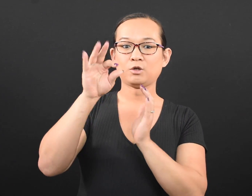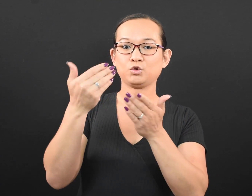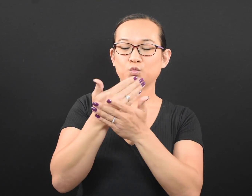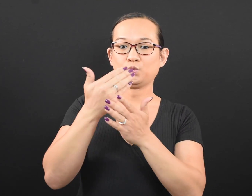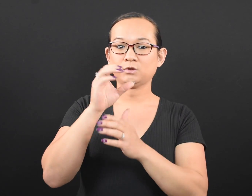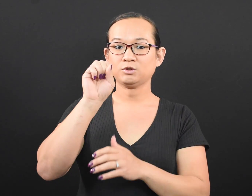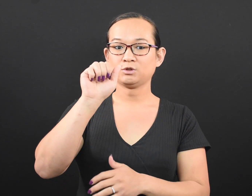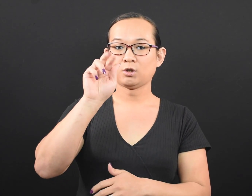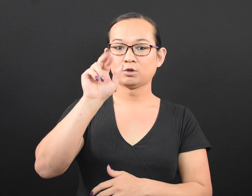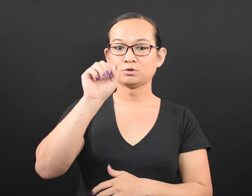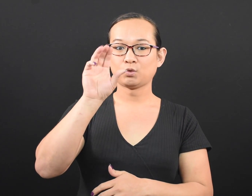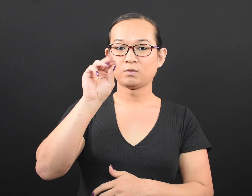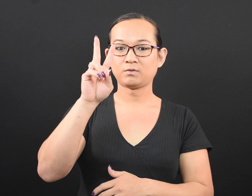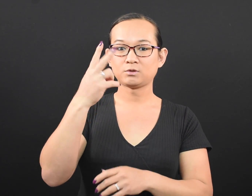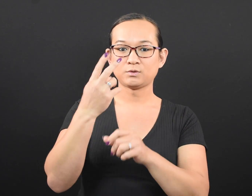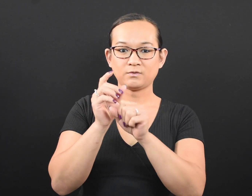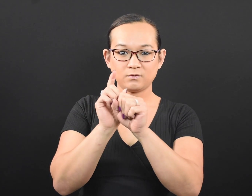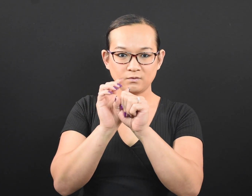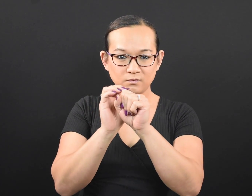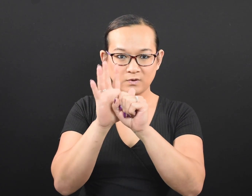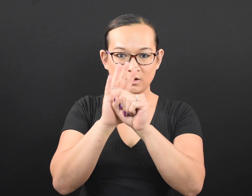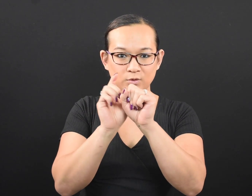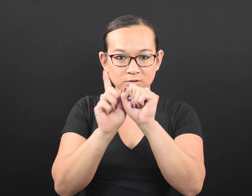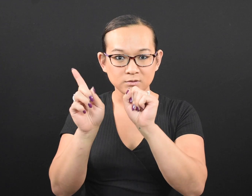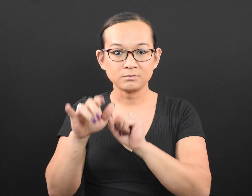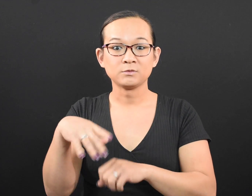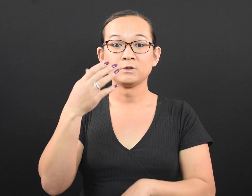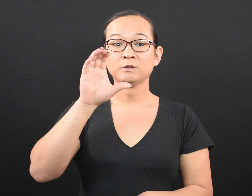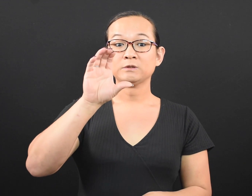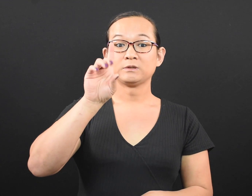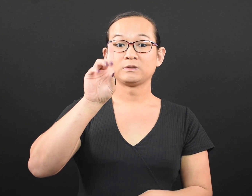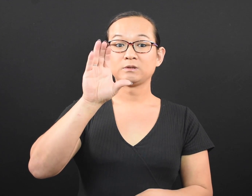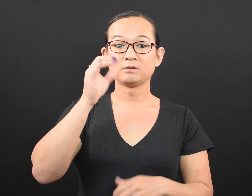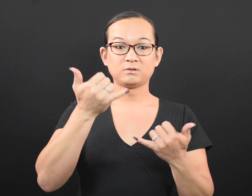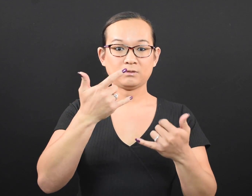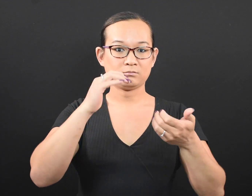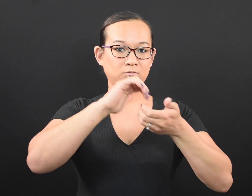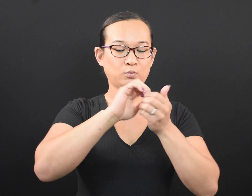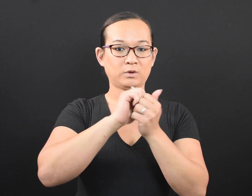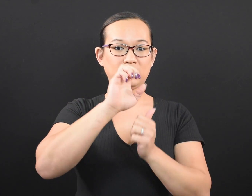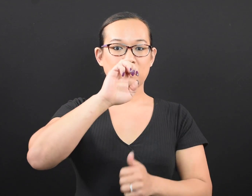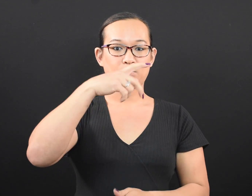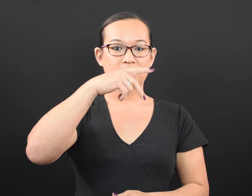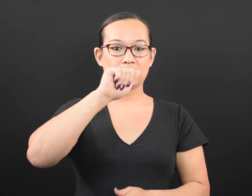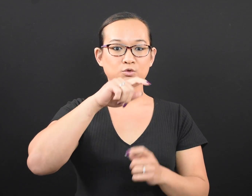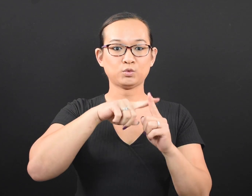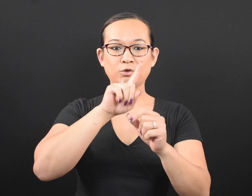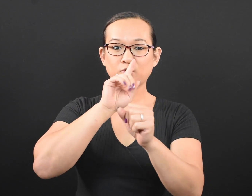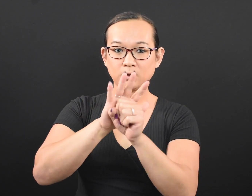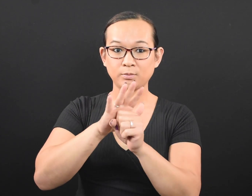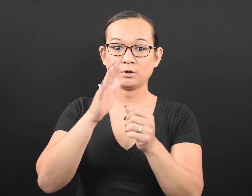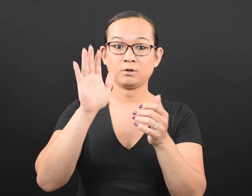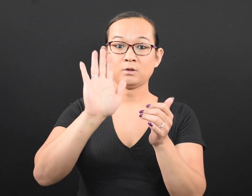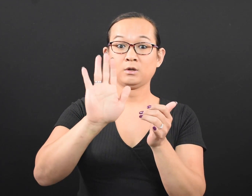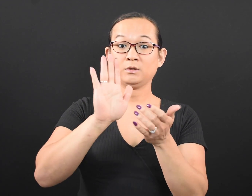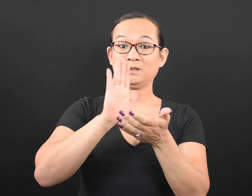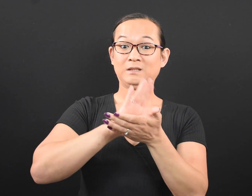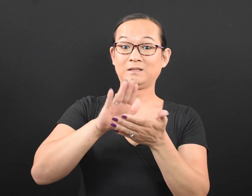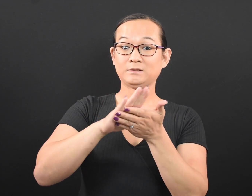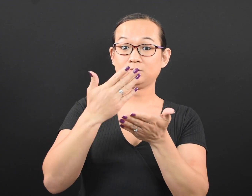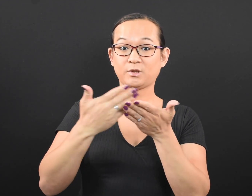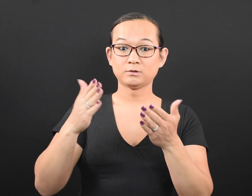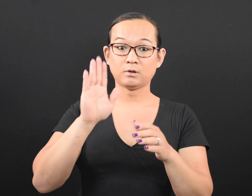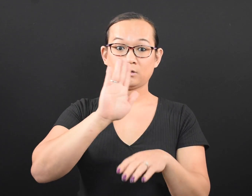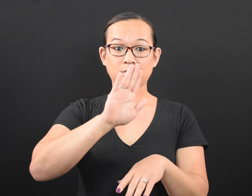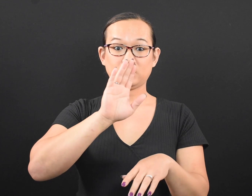find new SARS-CoV-2 variants. CDC is collaborating with EPA to confirm that disinfectants on EPA’s